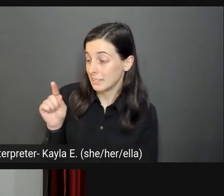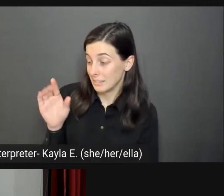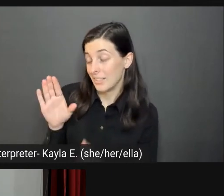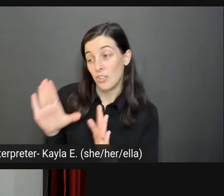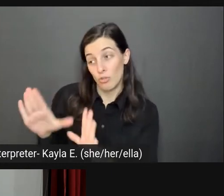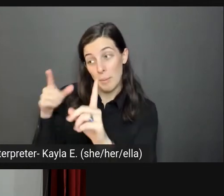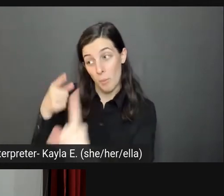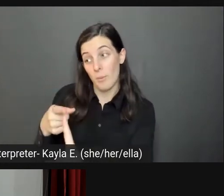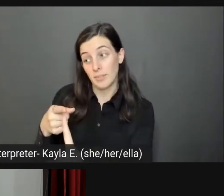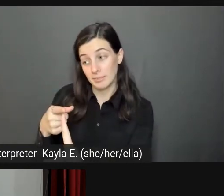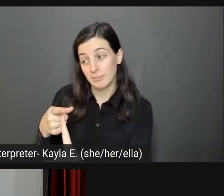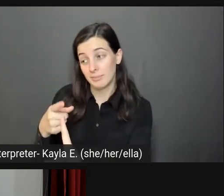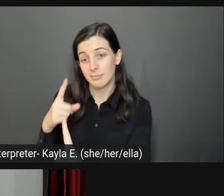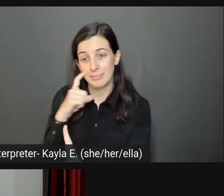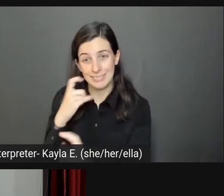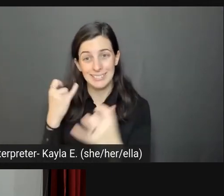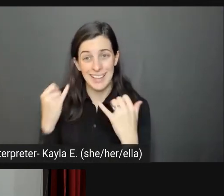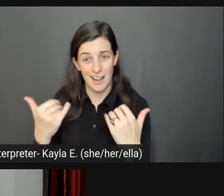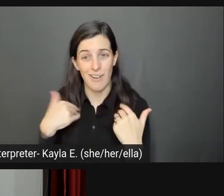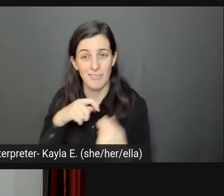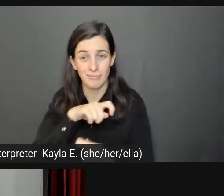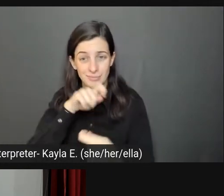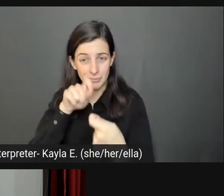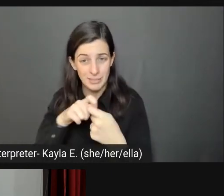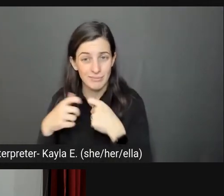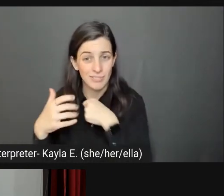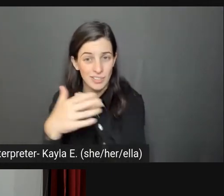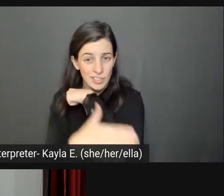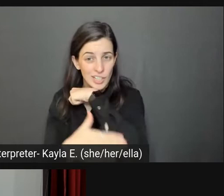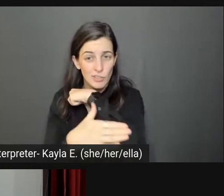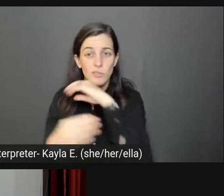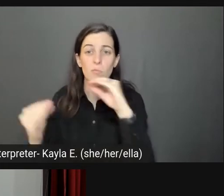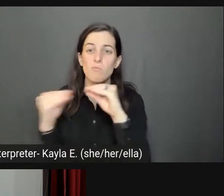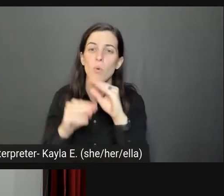We have countries that are more mature with their regulations